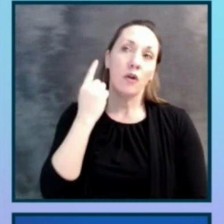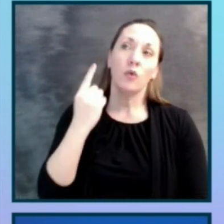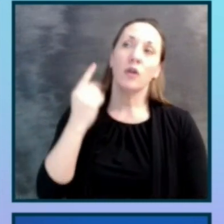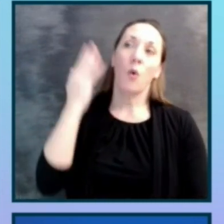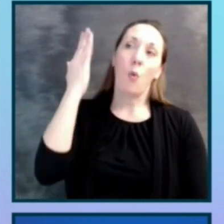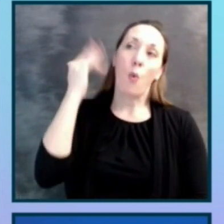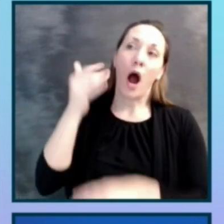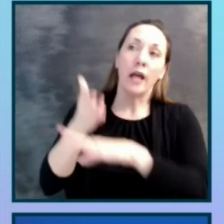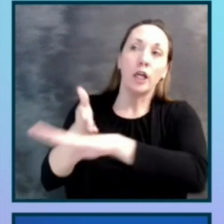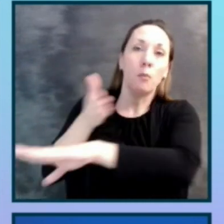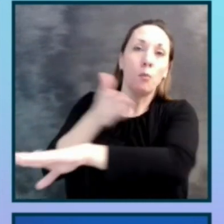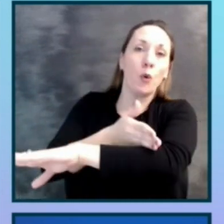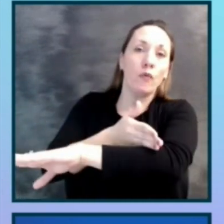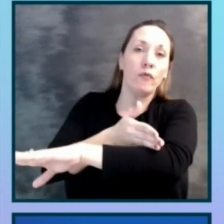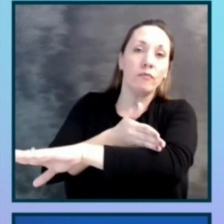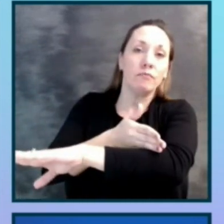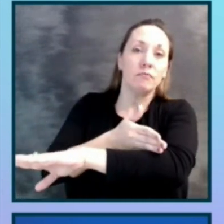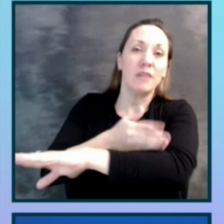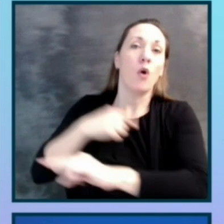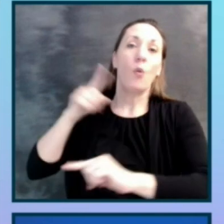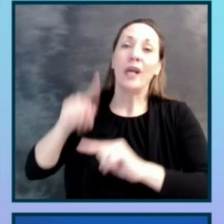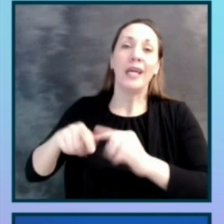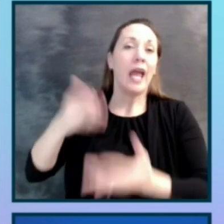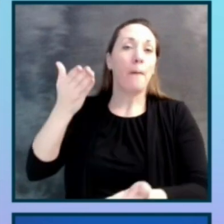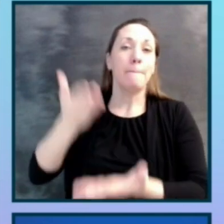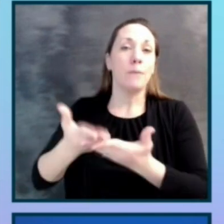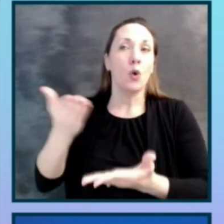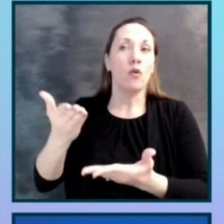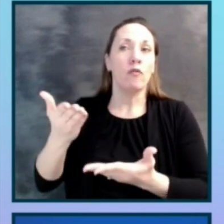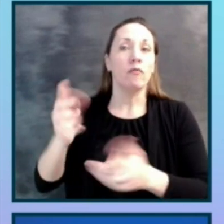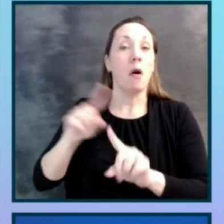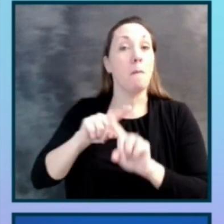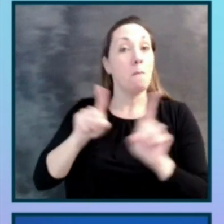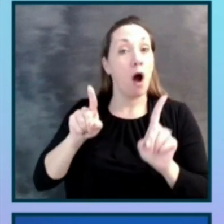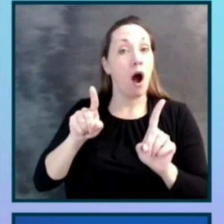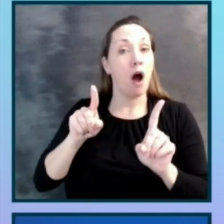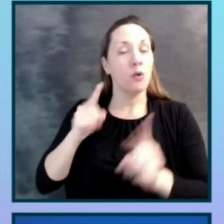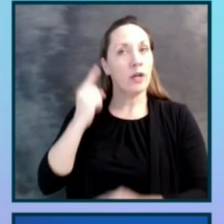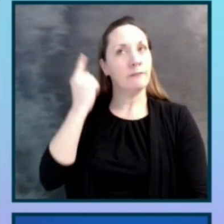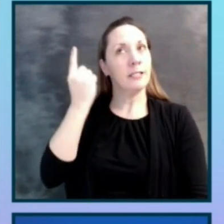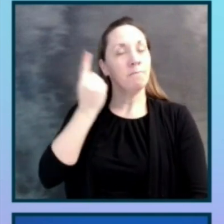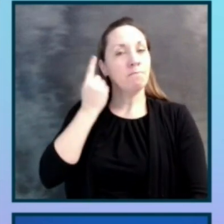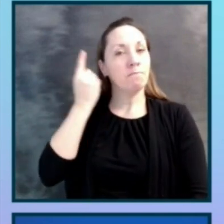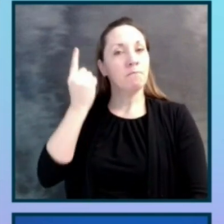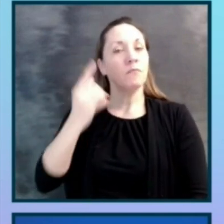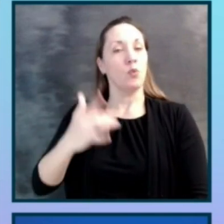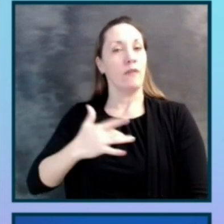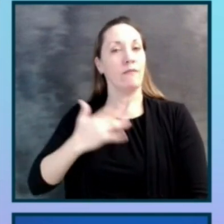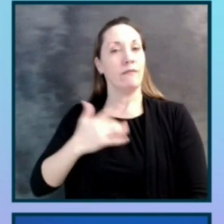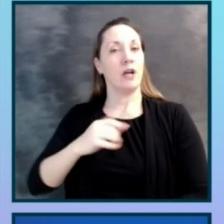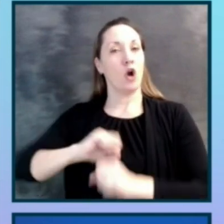but internally we've thought a fair bit about it, and our feeling is that COVID 19 had a fair bit